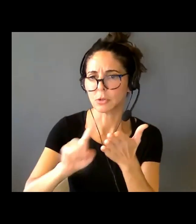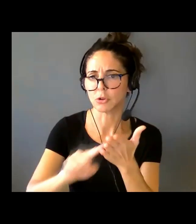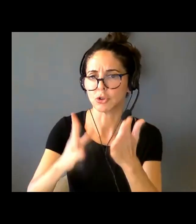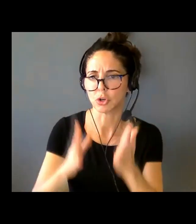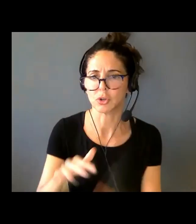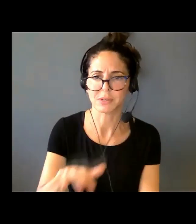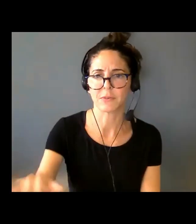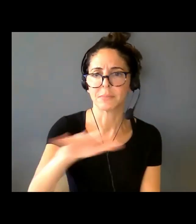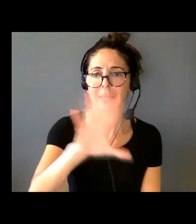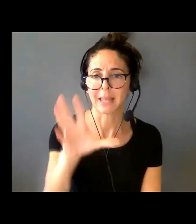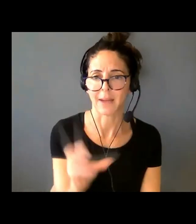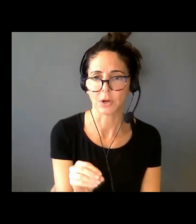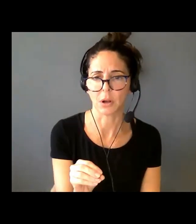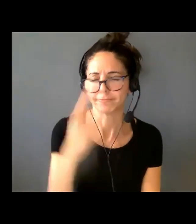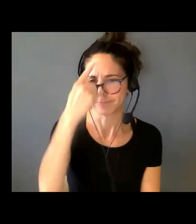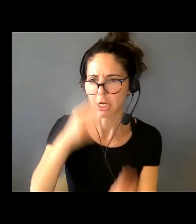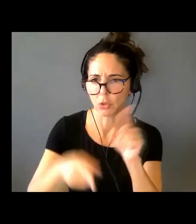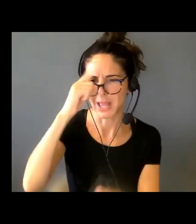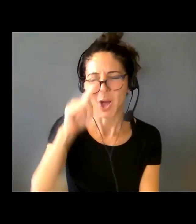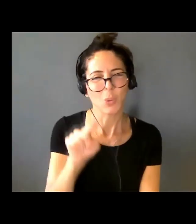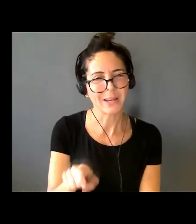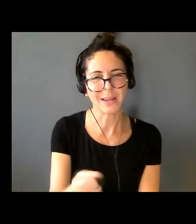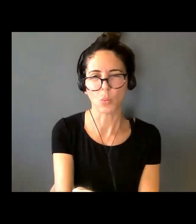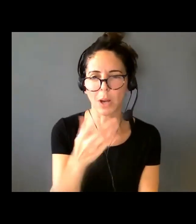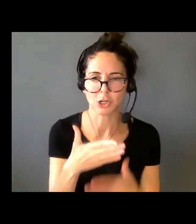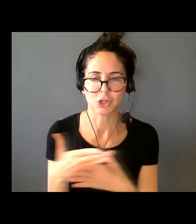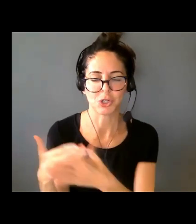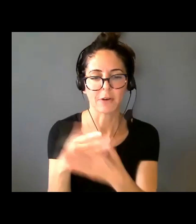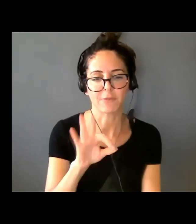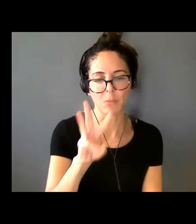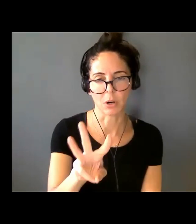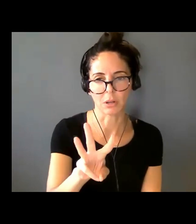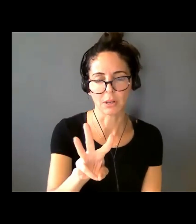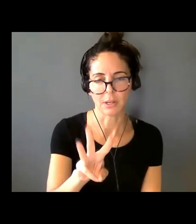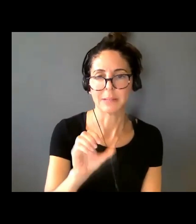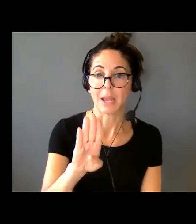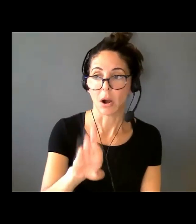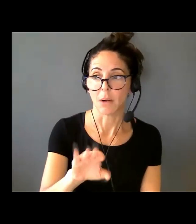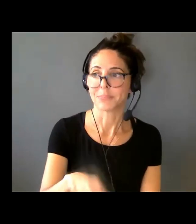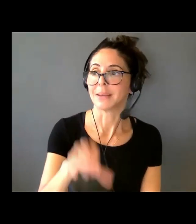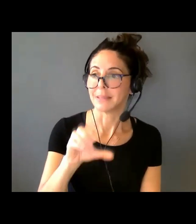that we need a common research framework and methodology in CBR to help the evaluation process.